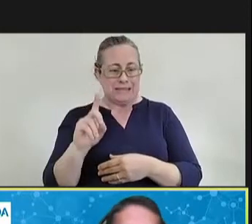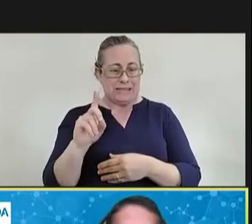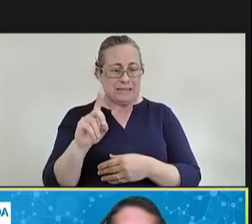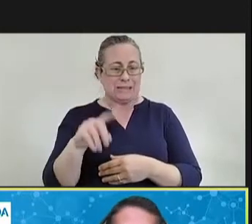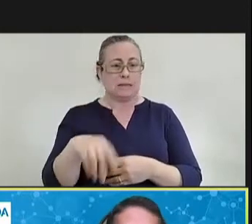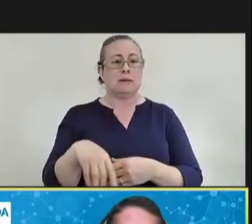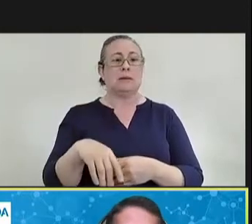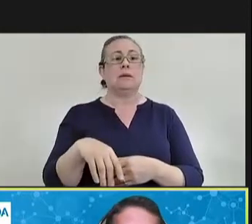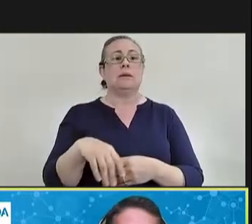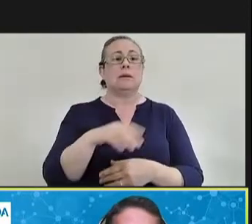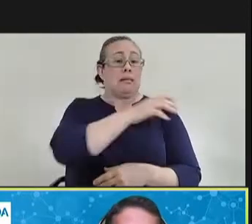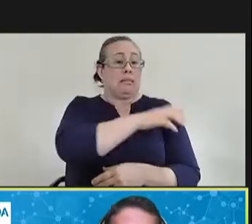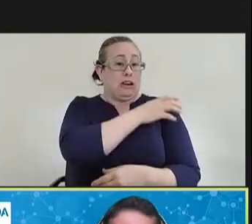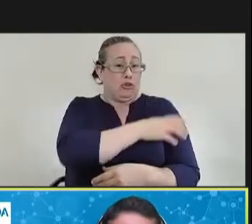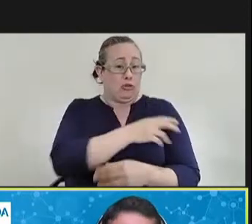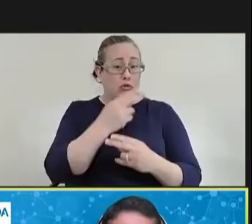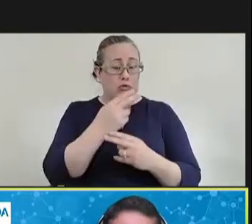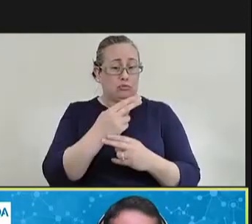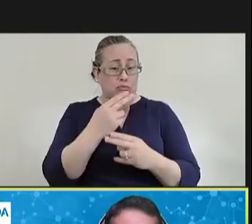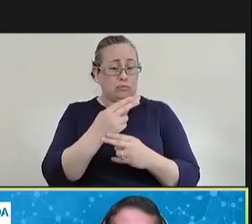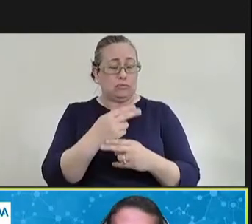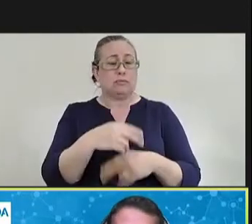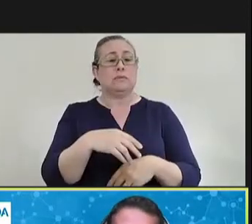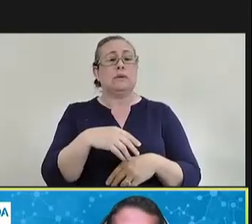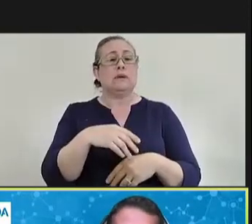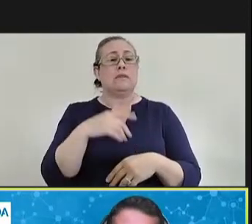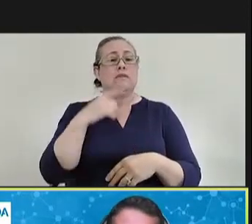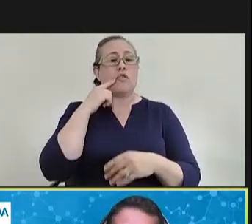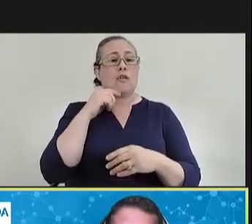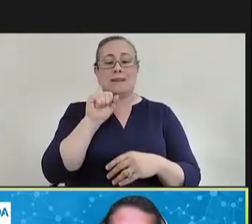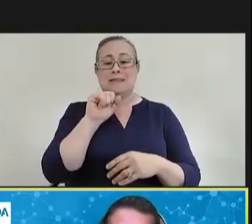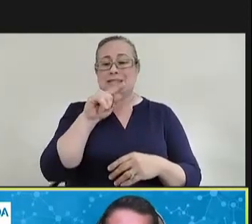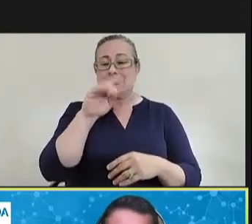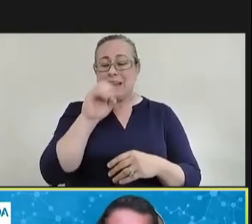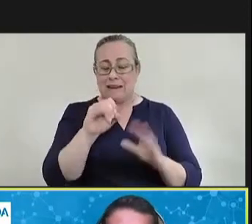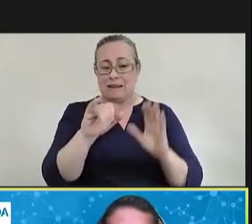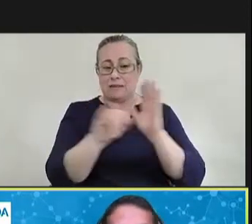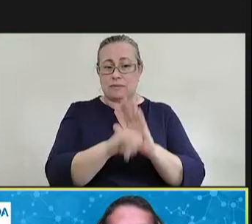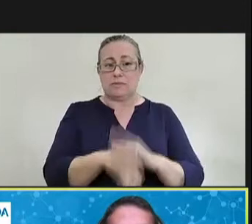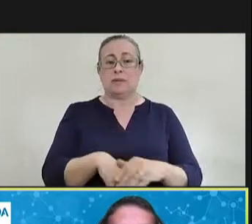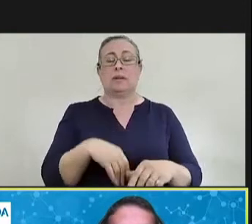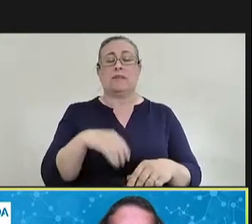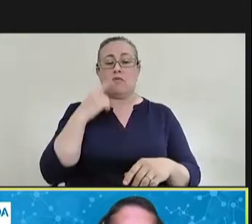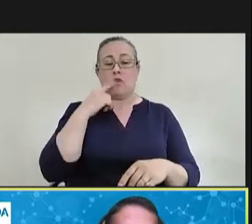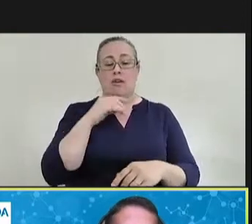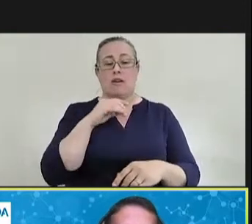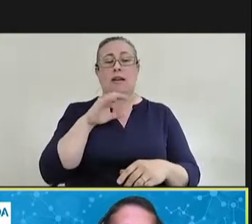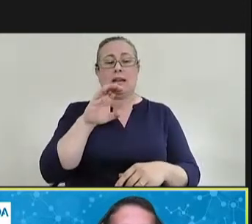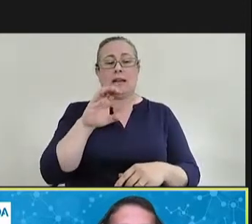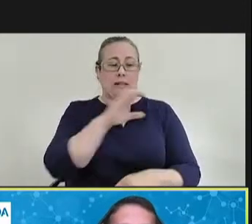AI may be used for site identification for recruitment in clinical trials, as well as